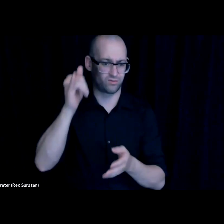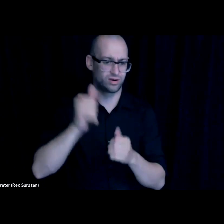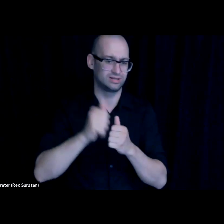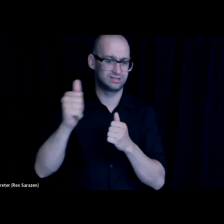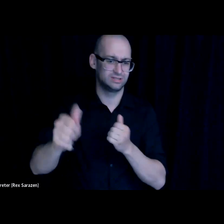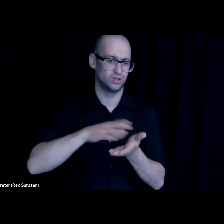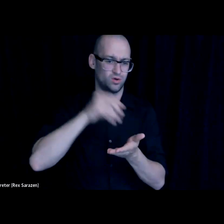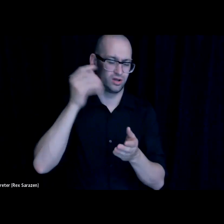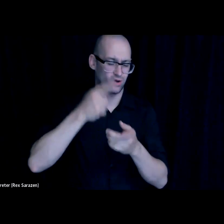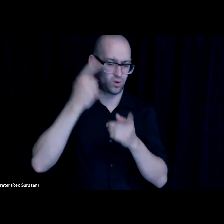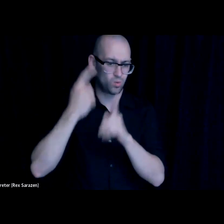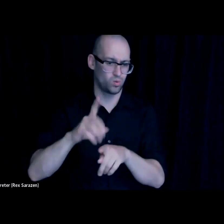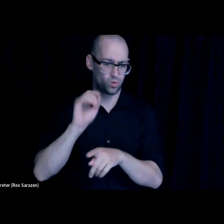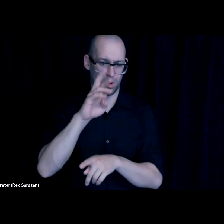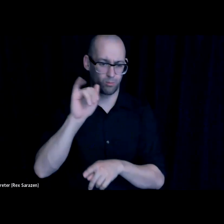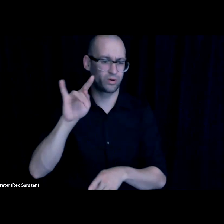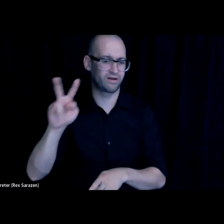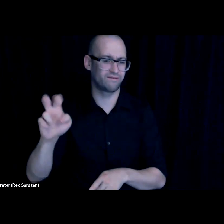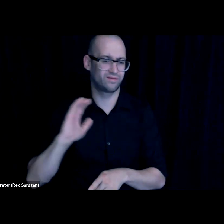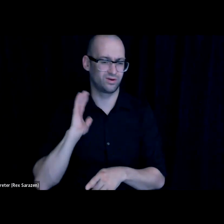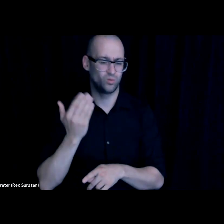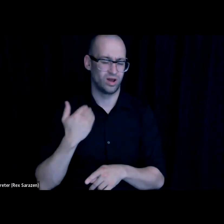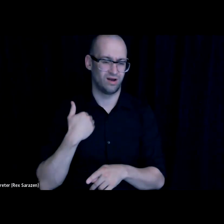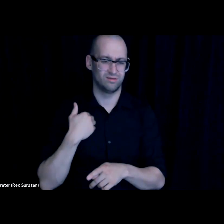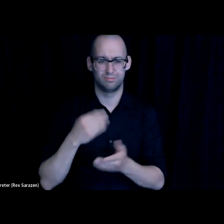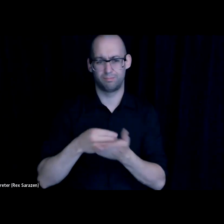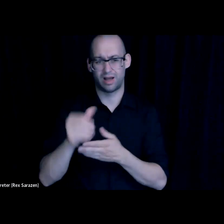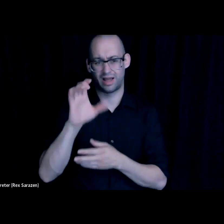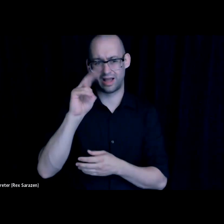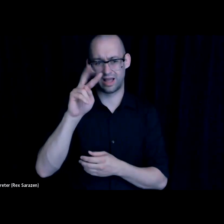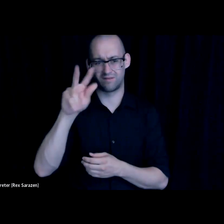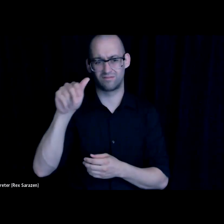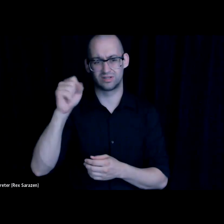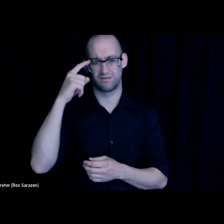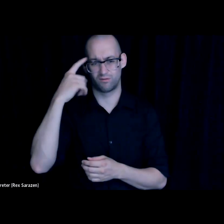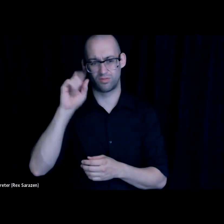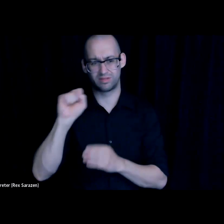which is a group where we purchase canvas on behalf of the State and all the agencies